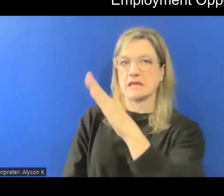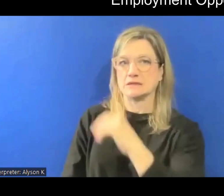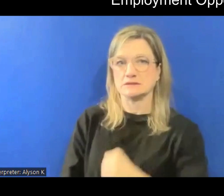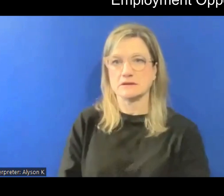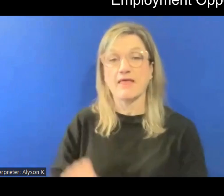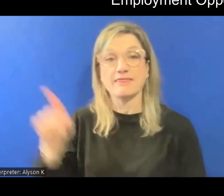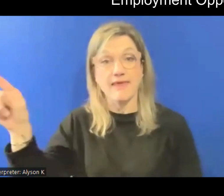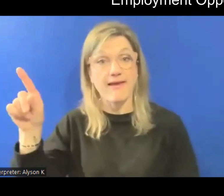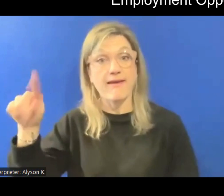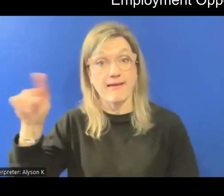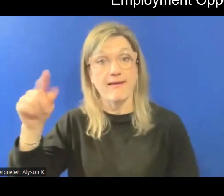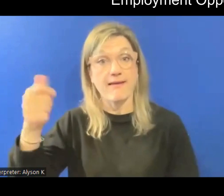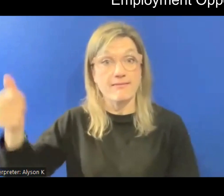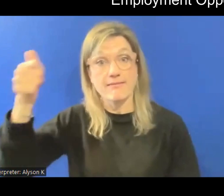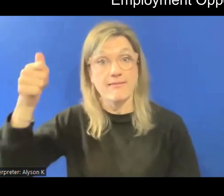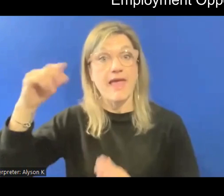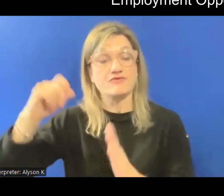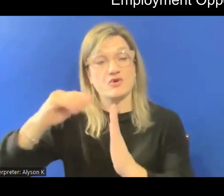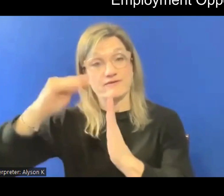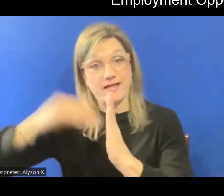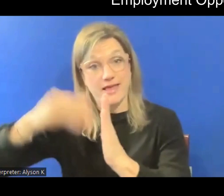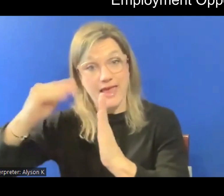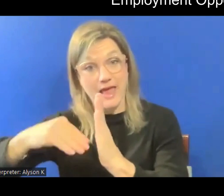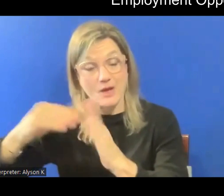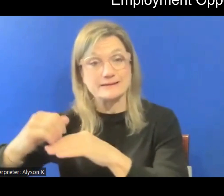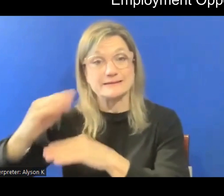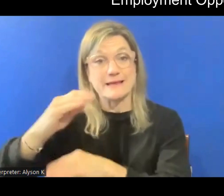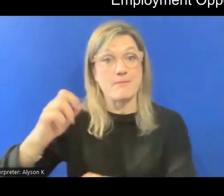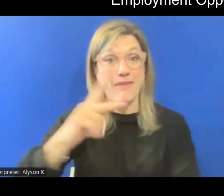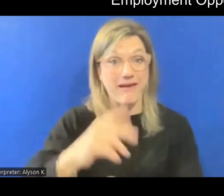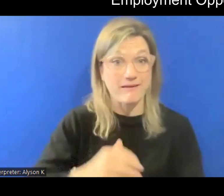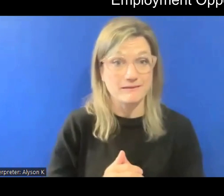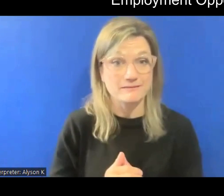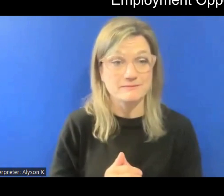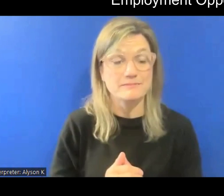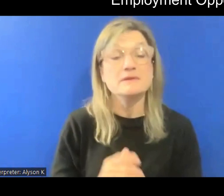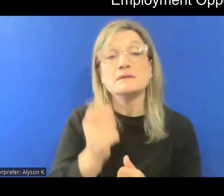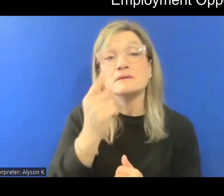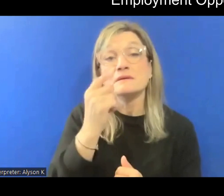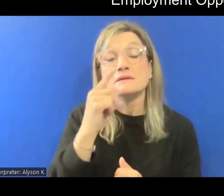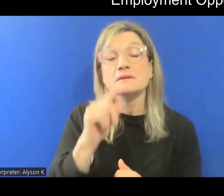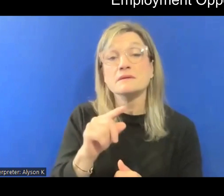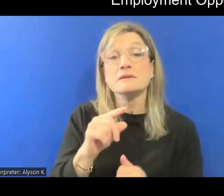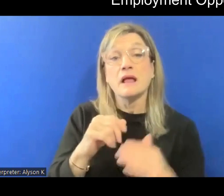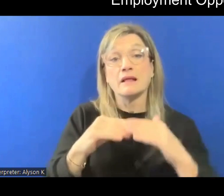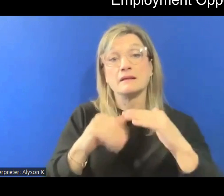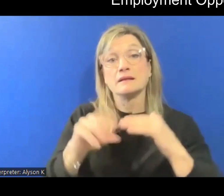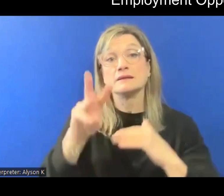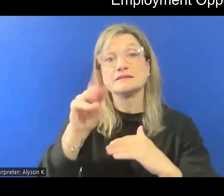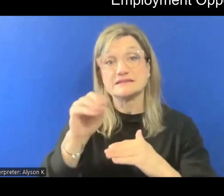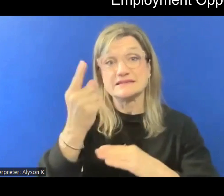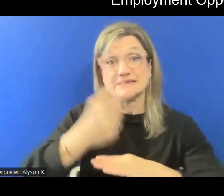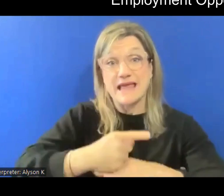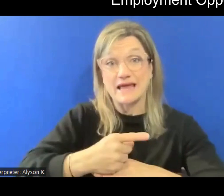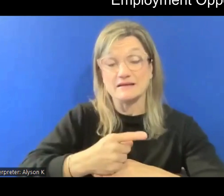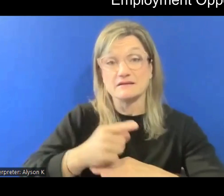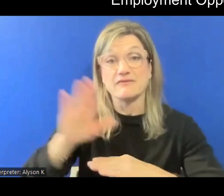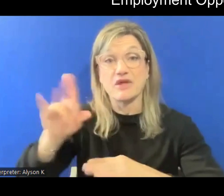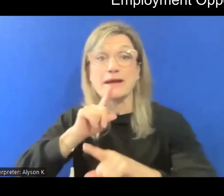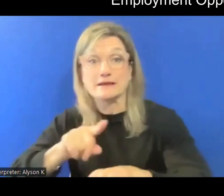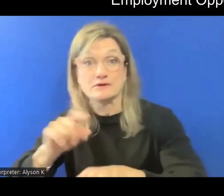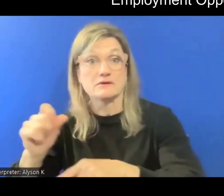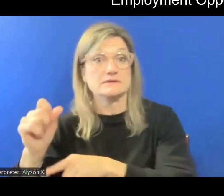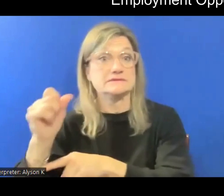to the Commission. And what happens is that within 60 days of their answer being filed,